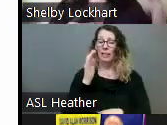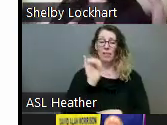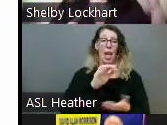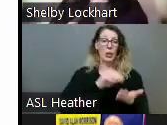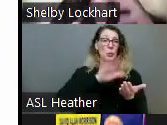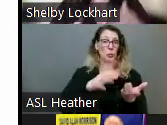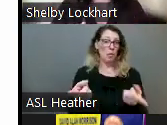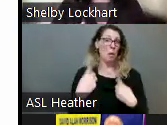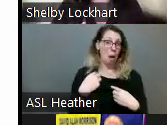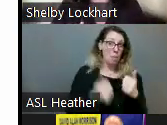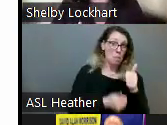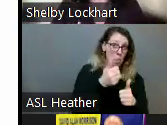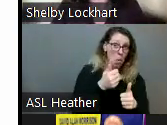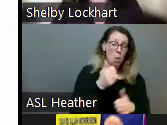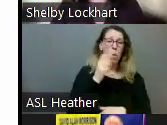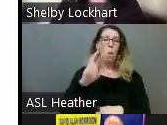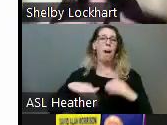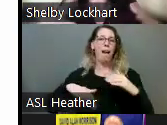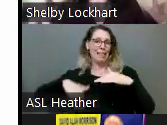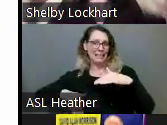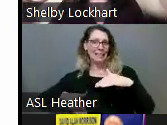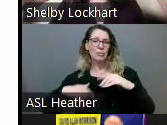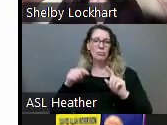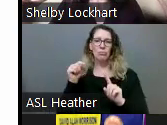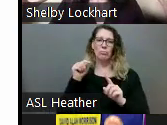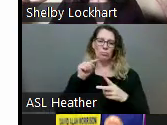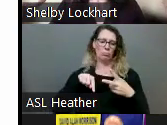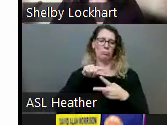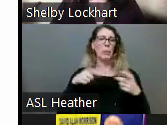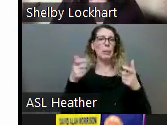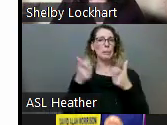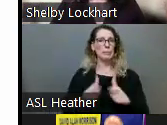the most? When are they coming the least? That is a real big Global Systems view and